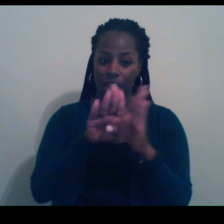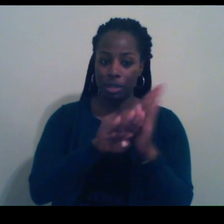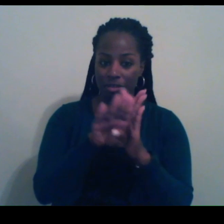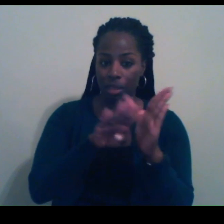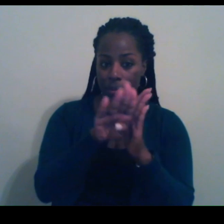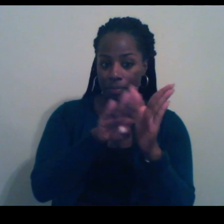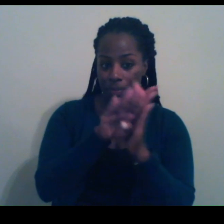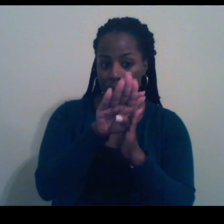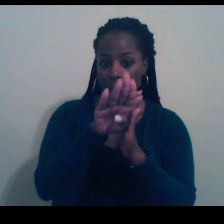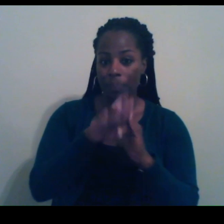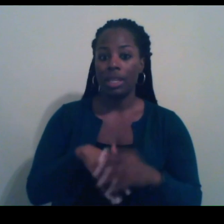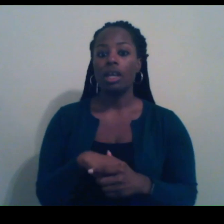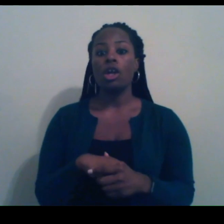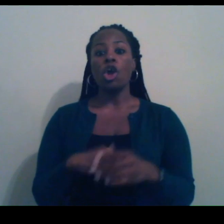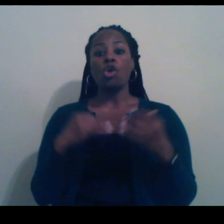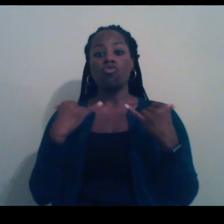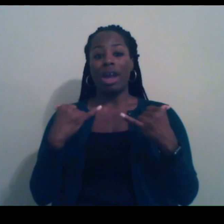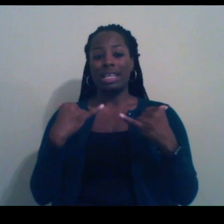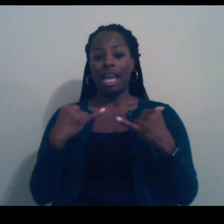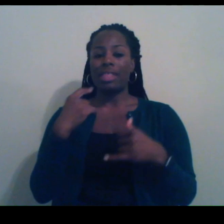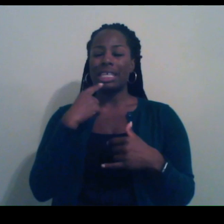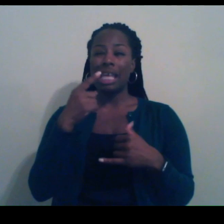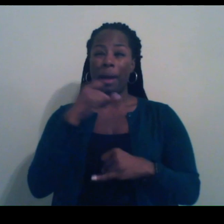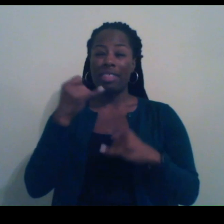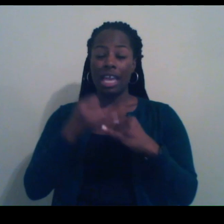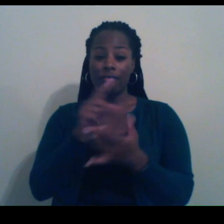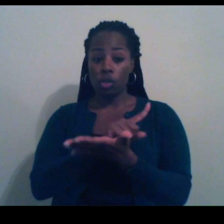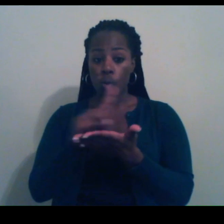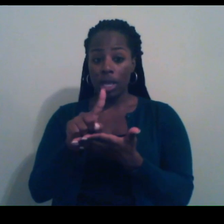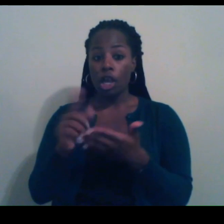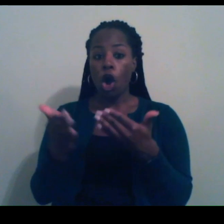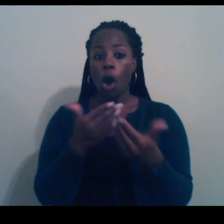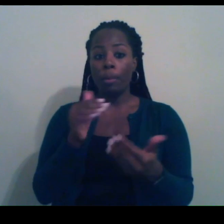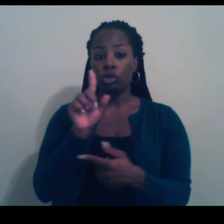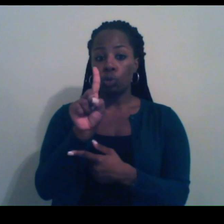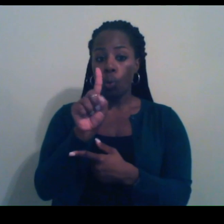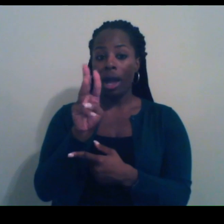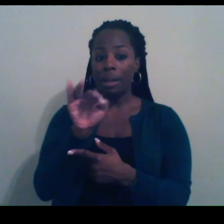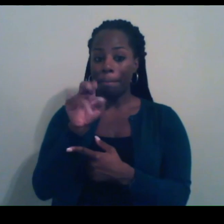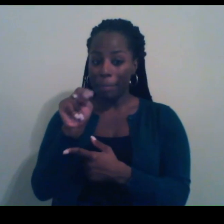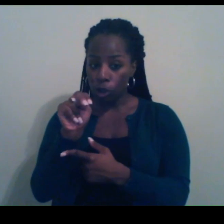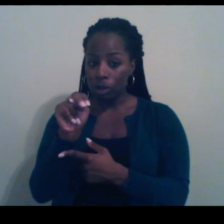right now by the end of this week close to a million tests will be able to be performed